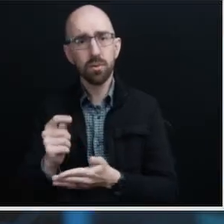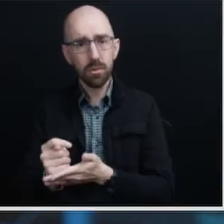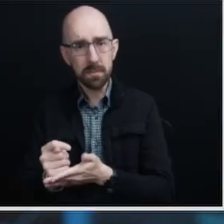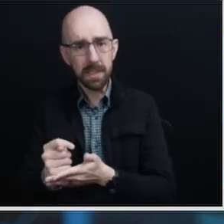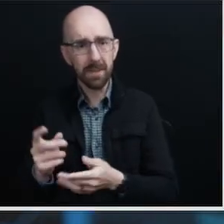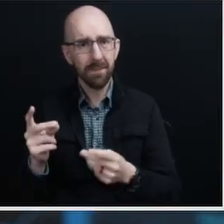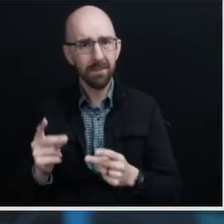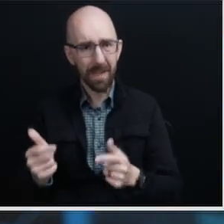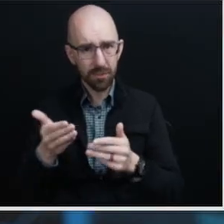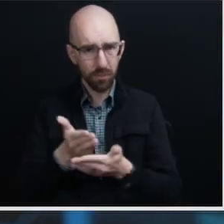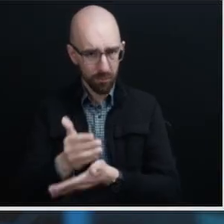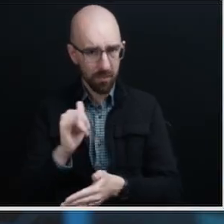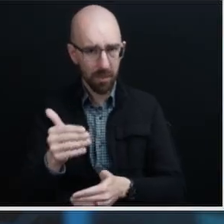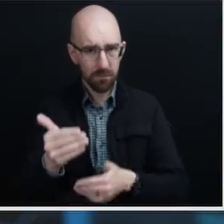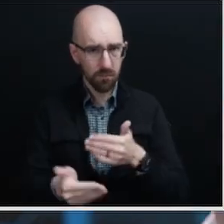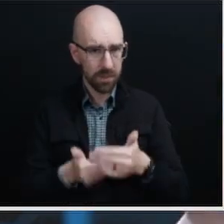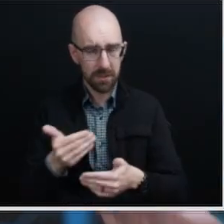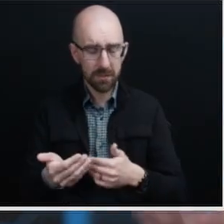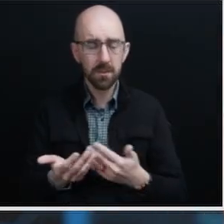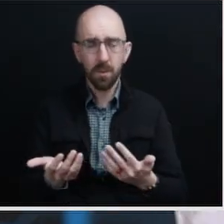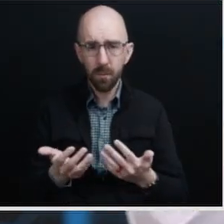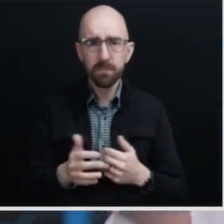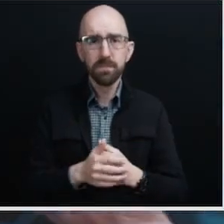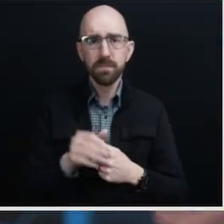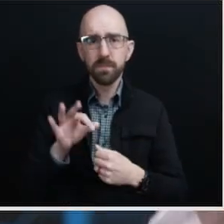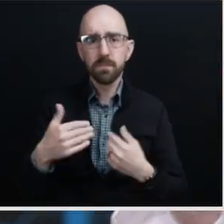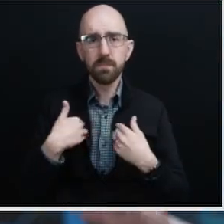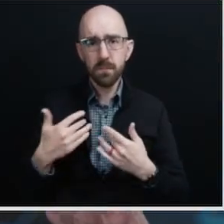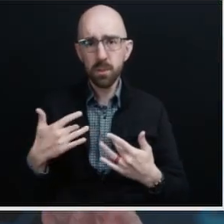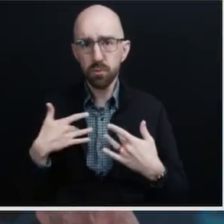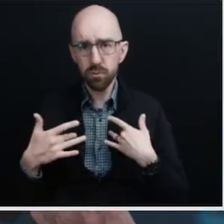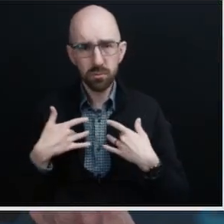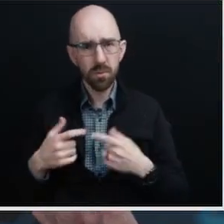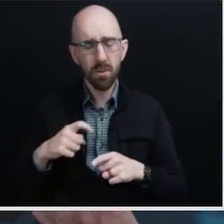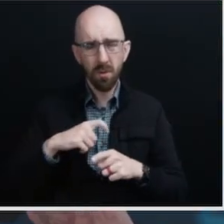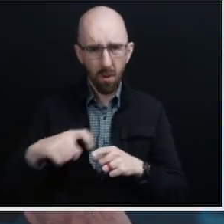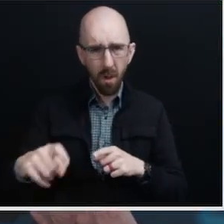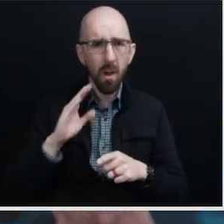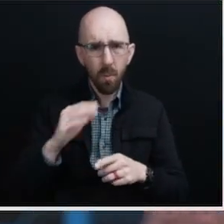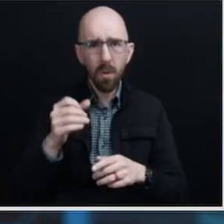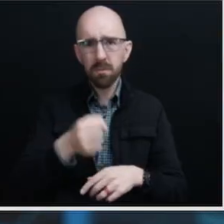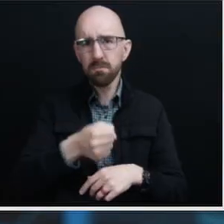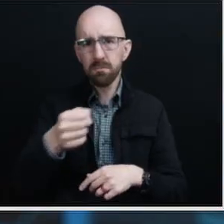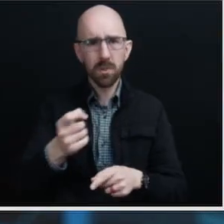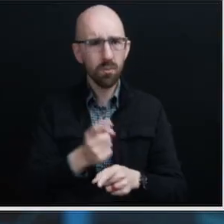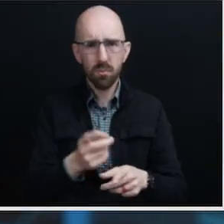that process and so if you've got a concern call we'll get you in the right place um it's all about